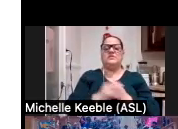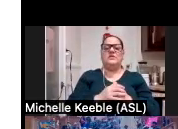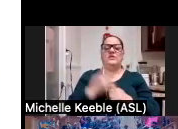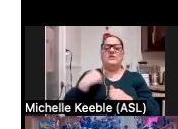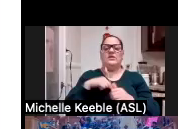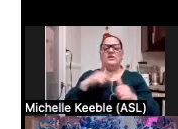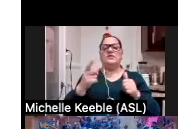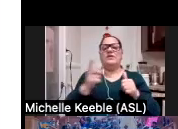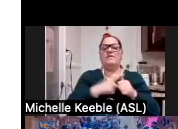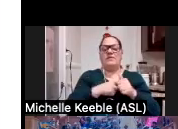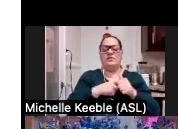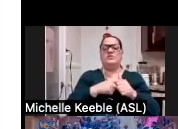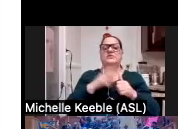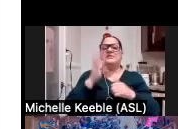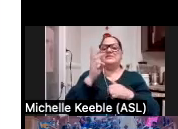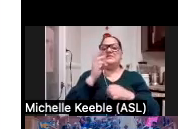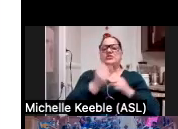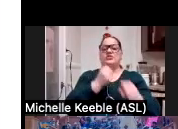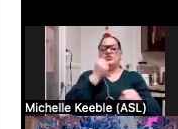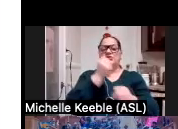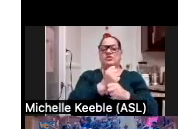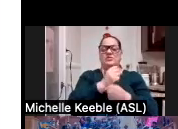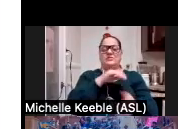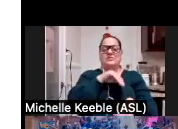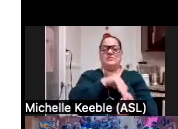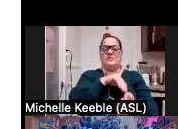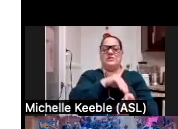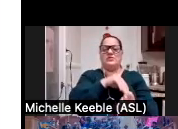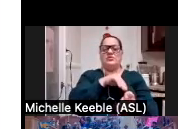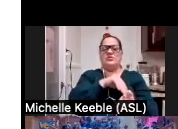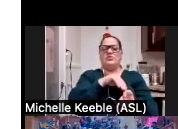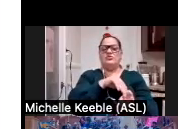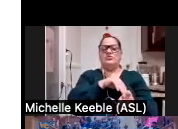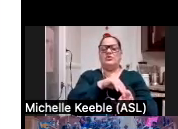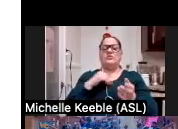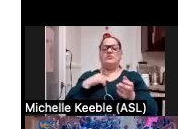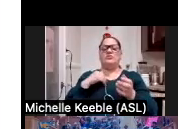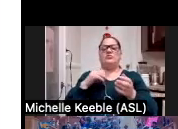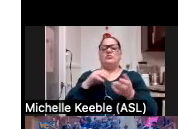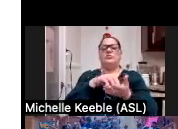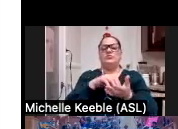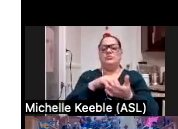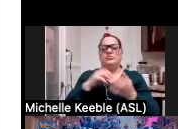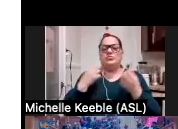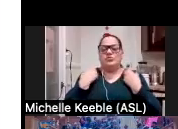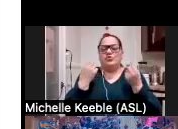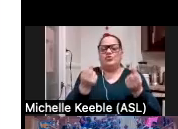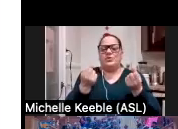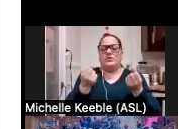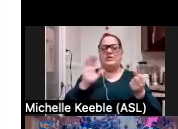in a hospital as doctors tried to strengthen his short twisted thighs so that they could